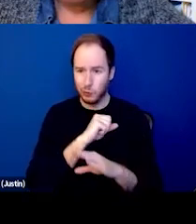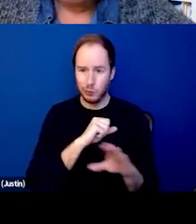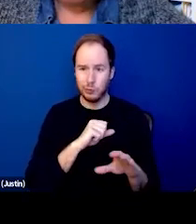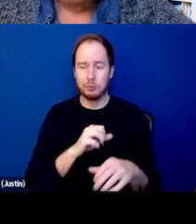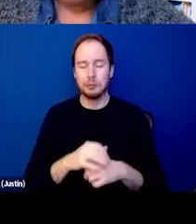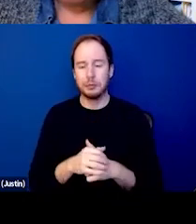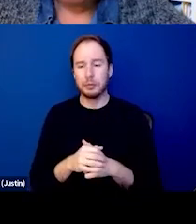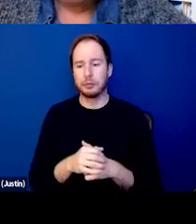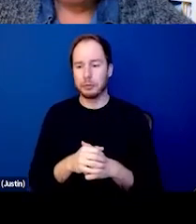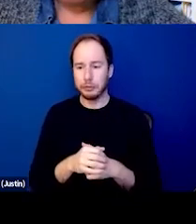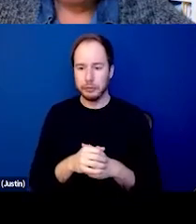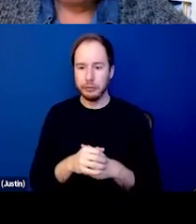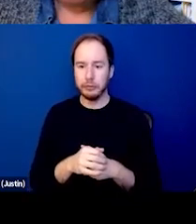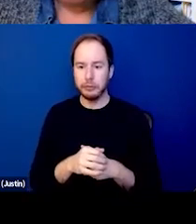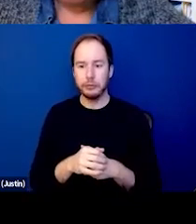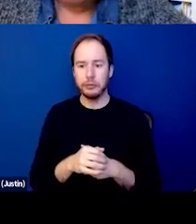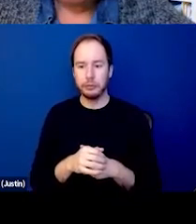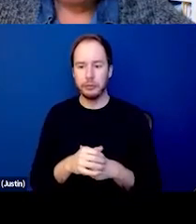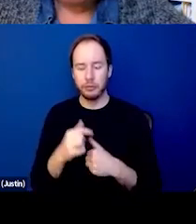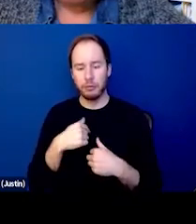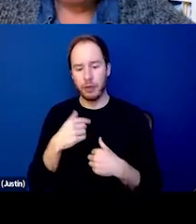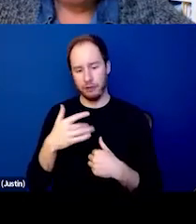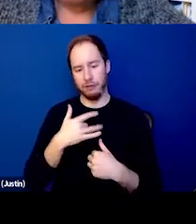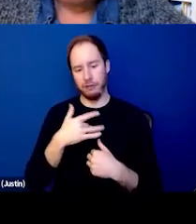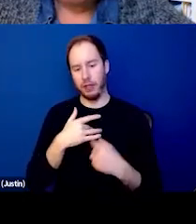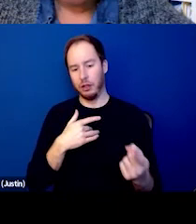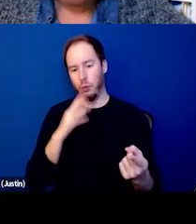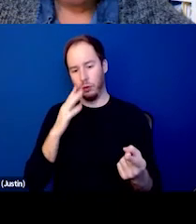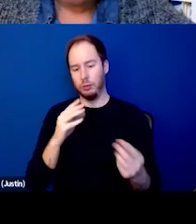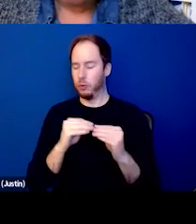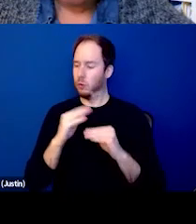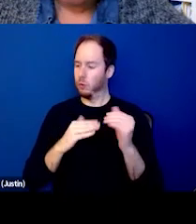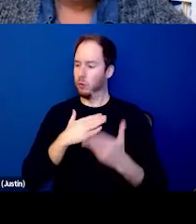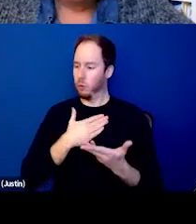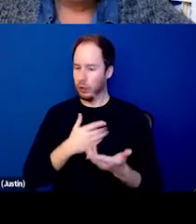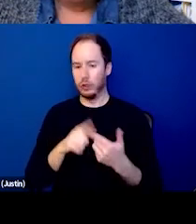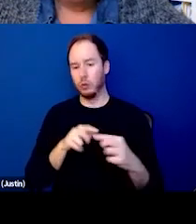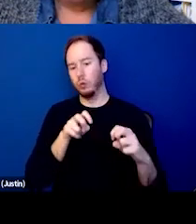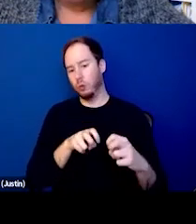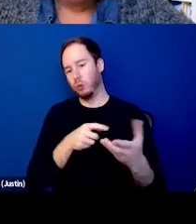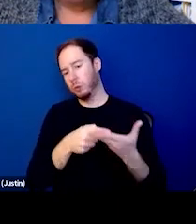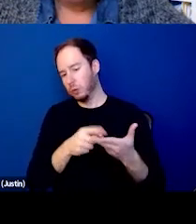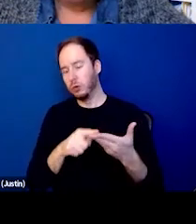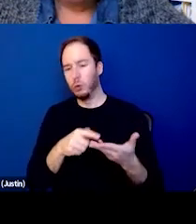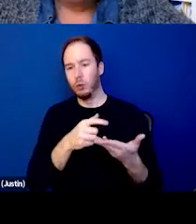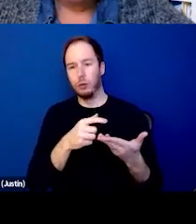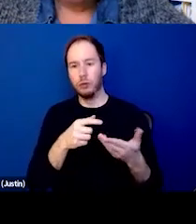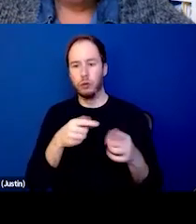And I'm certain that that person would be helpful at guiding you in your approach.